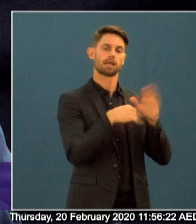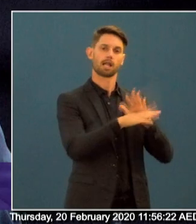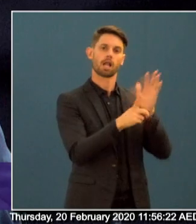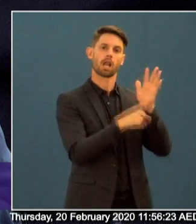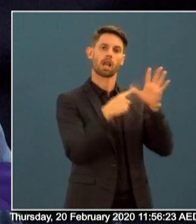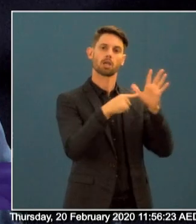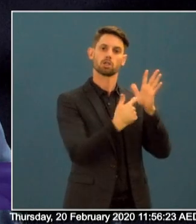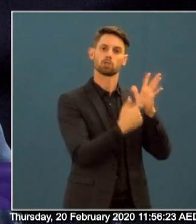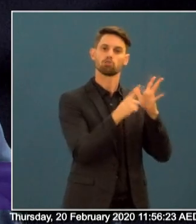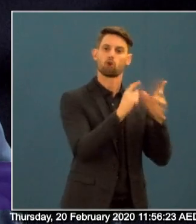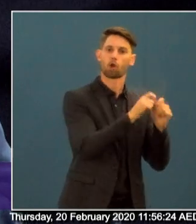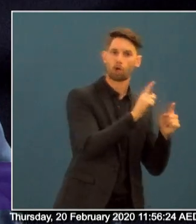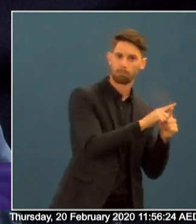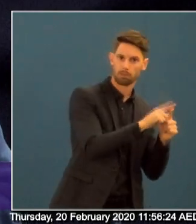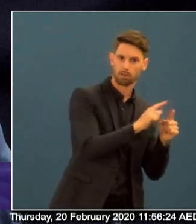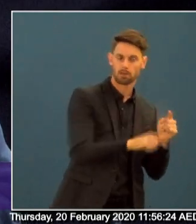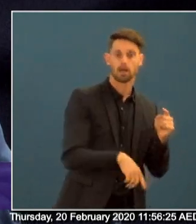and ours at the University of New South Wales,